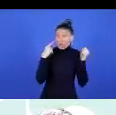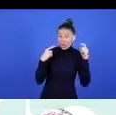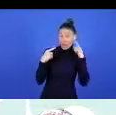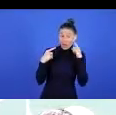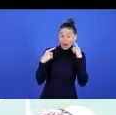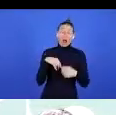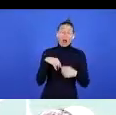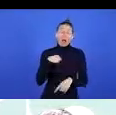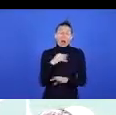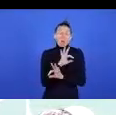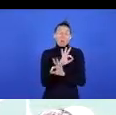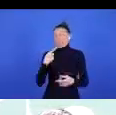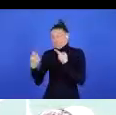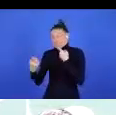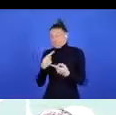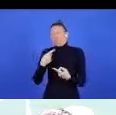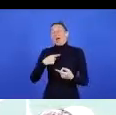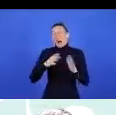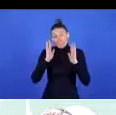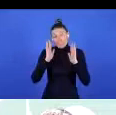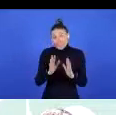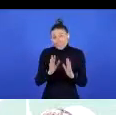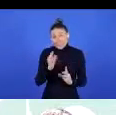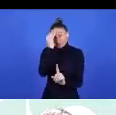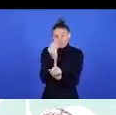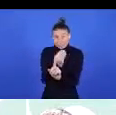only on one side. Not until I